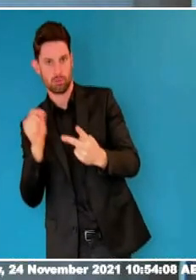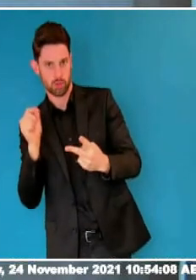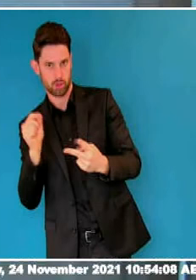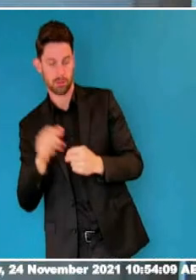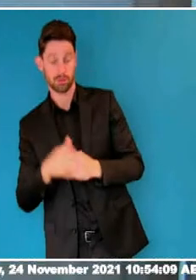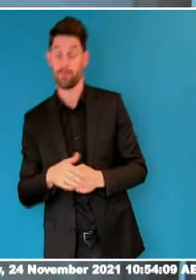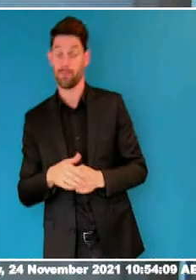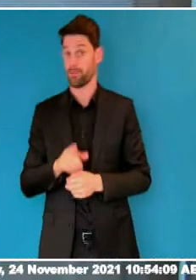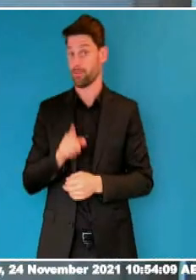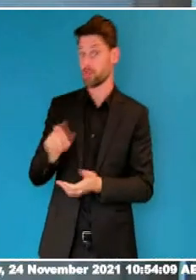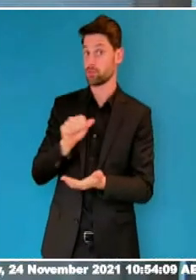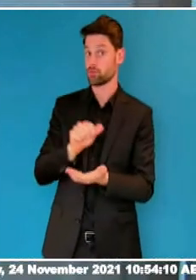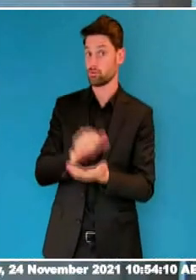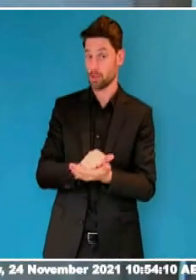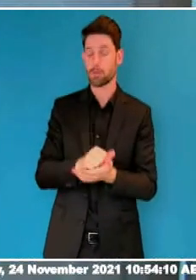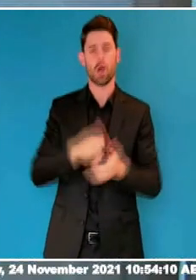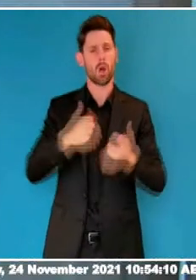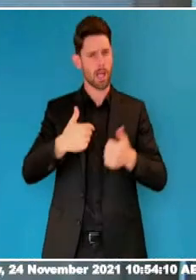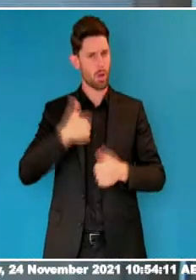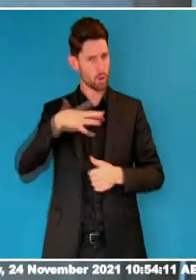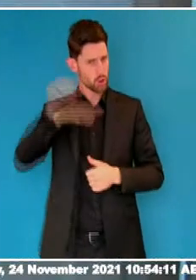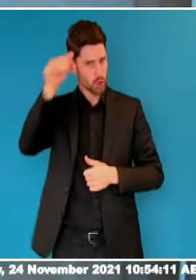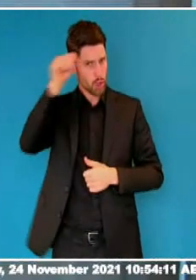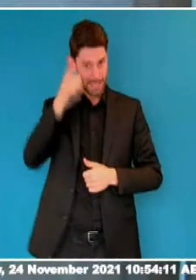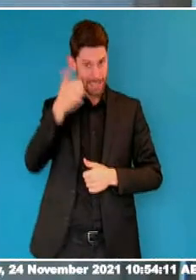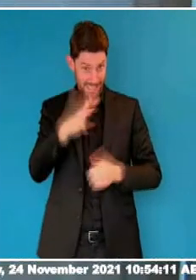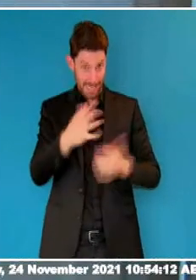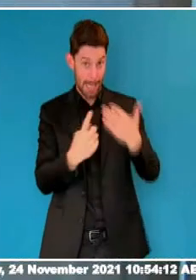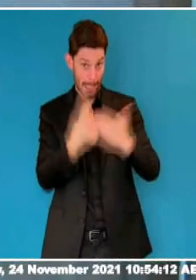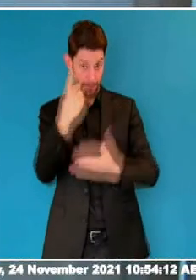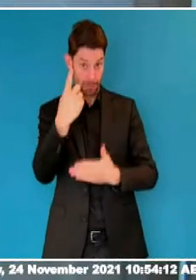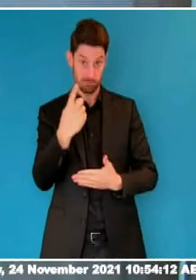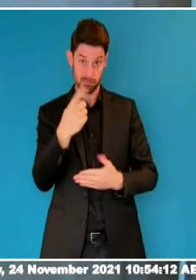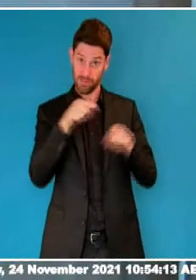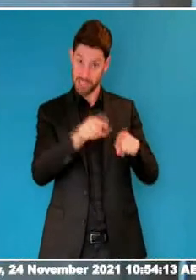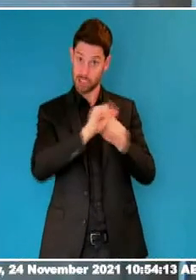alternative has not been able to be identified? No, I'm not.